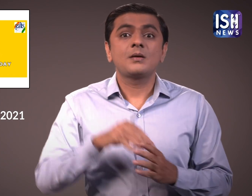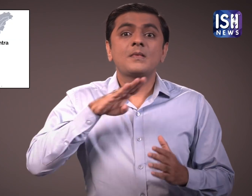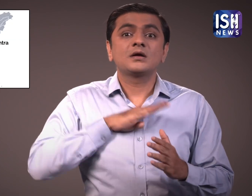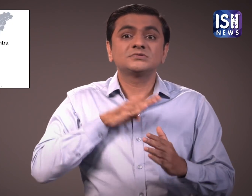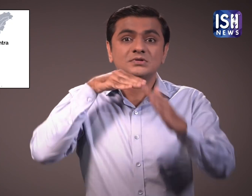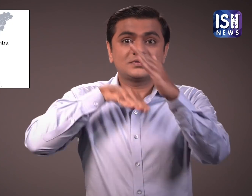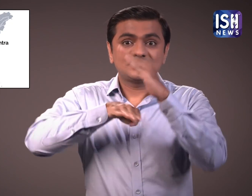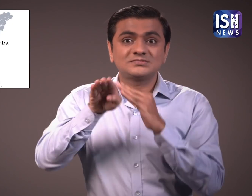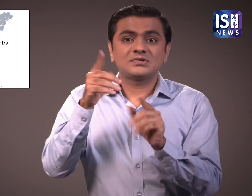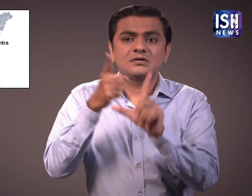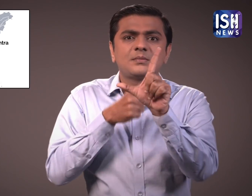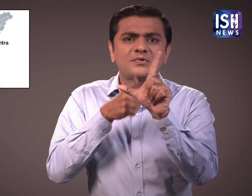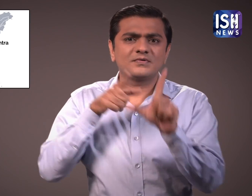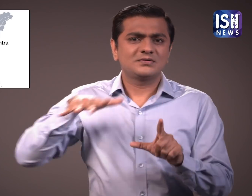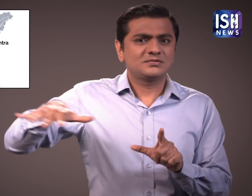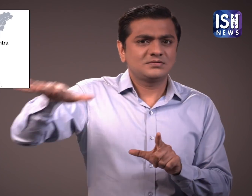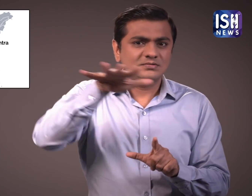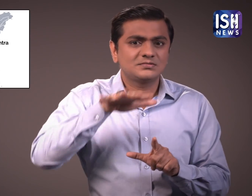In Maharashtra's Yavatmal,